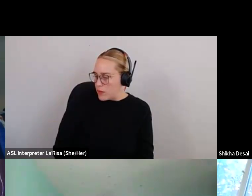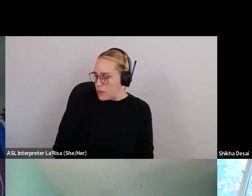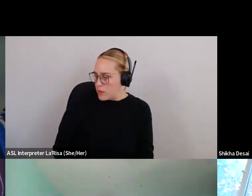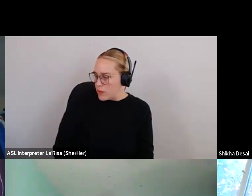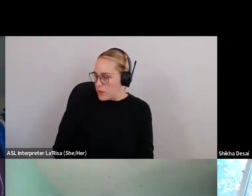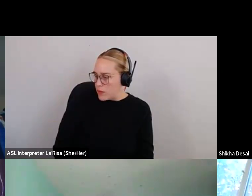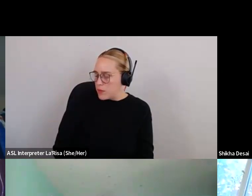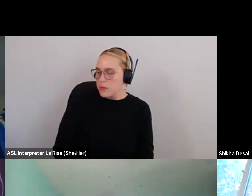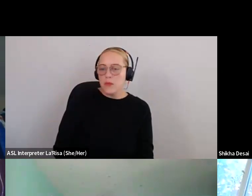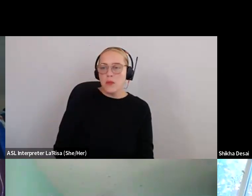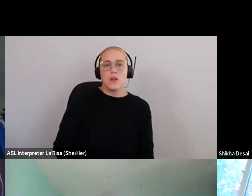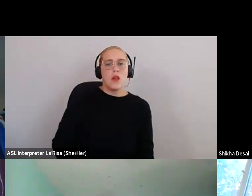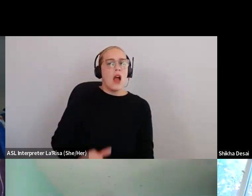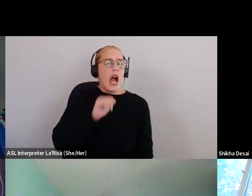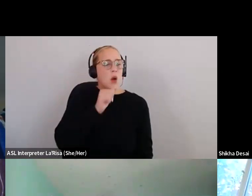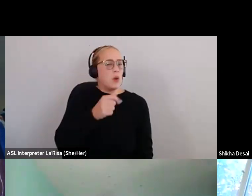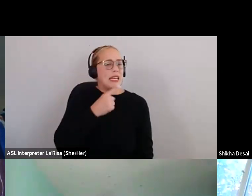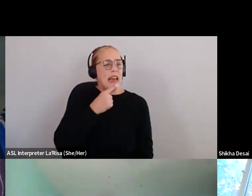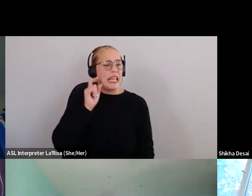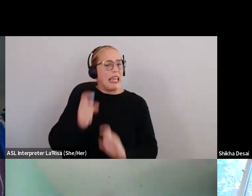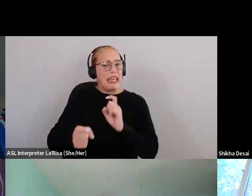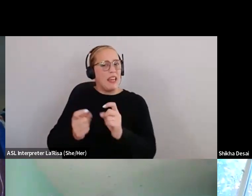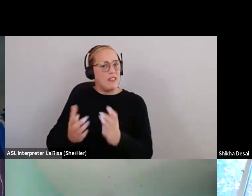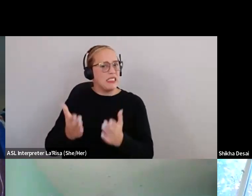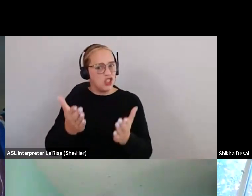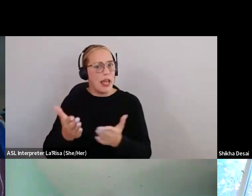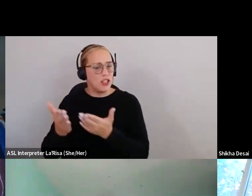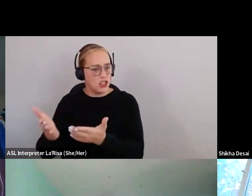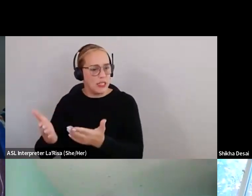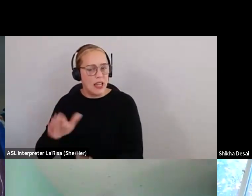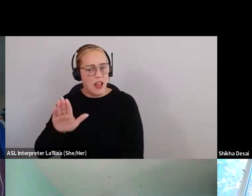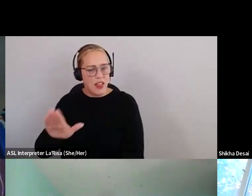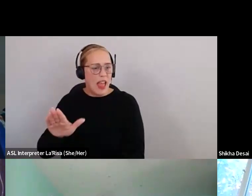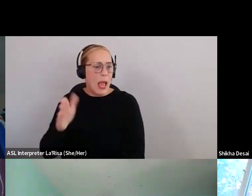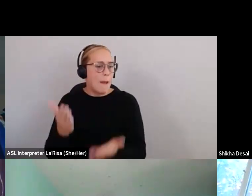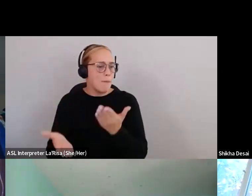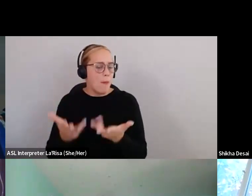: This is Emily. I would give them suggestions because reaching